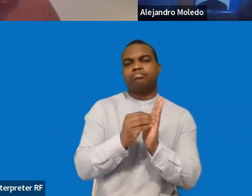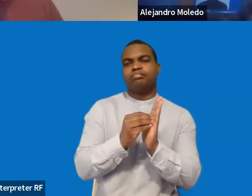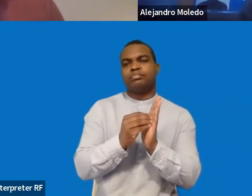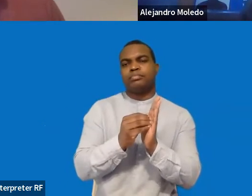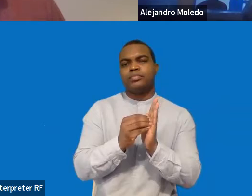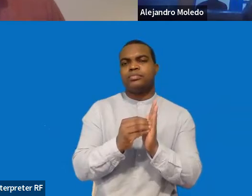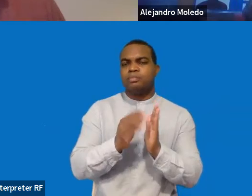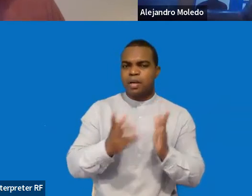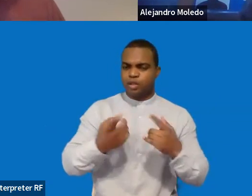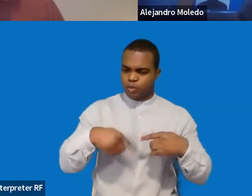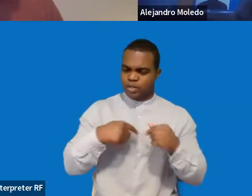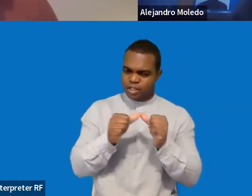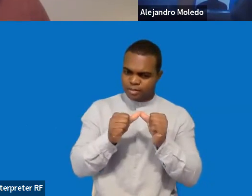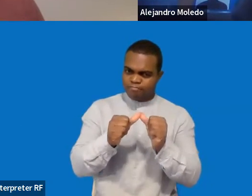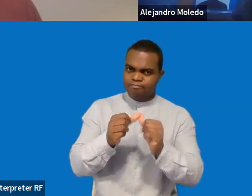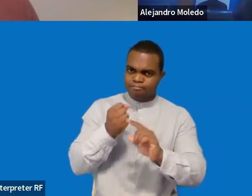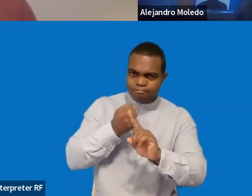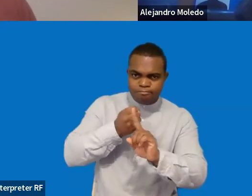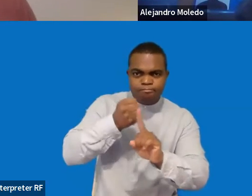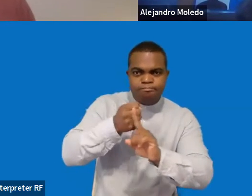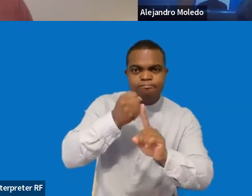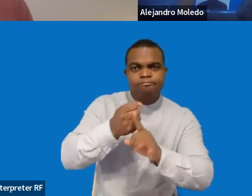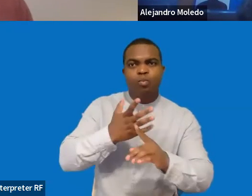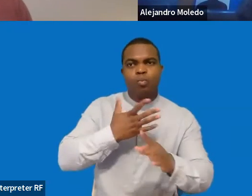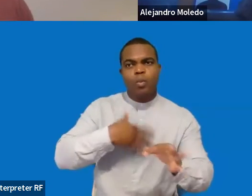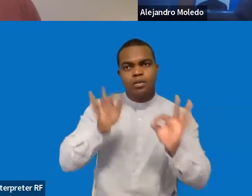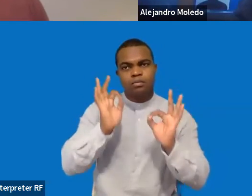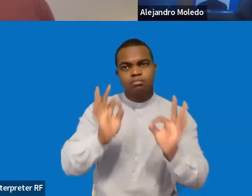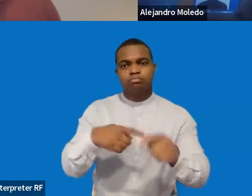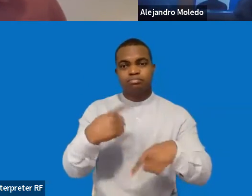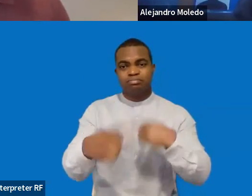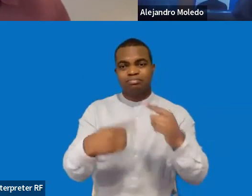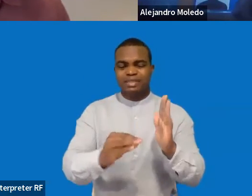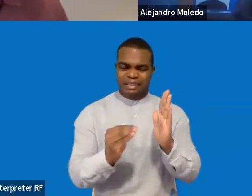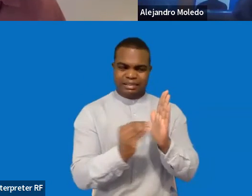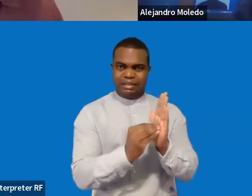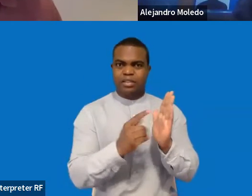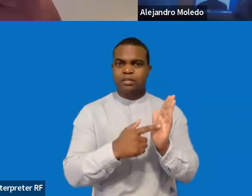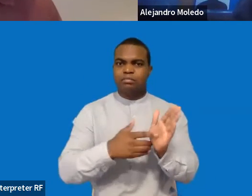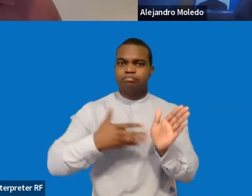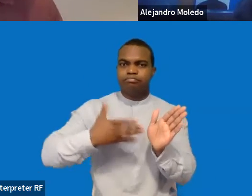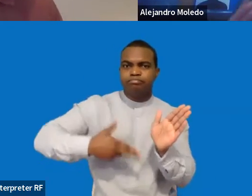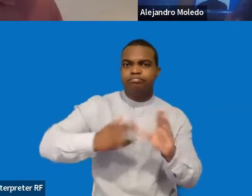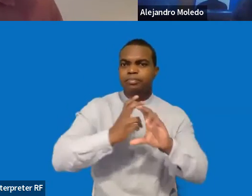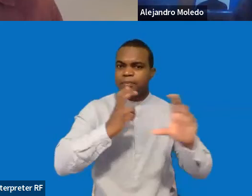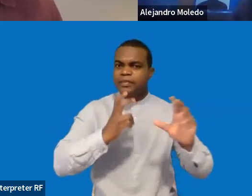The point in which we want to improve the proposal (and this is, I would say, the key demand